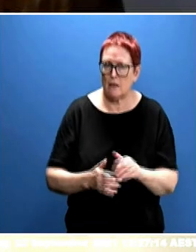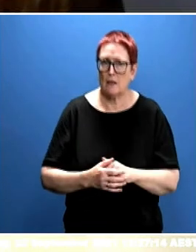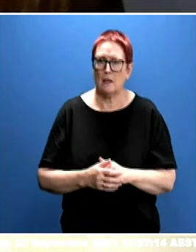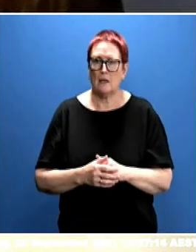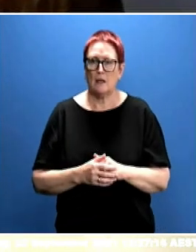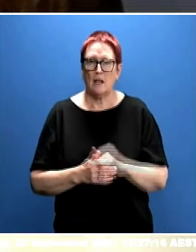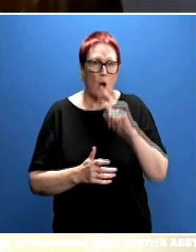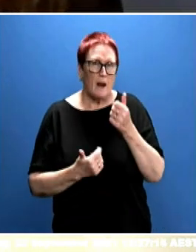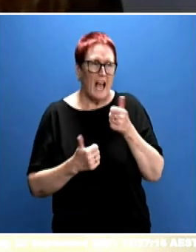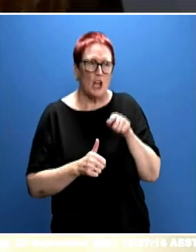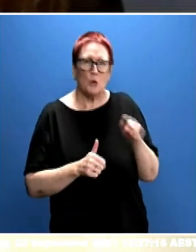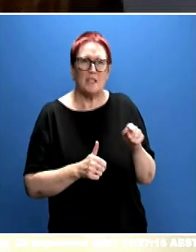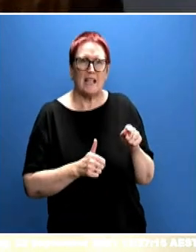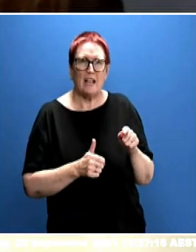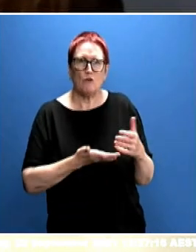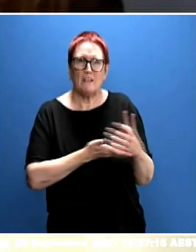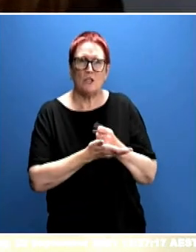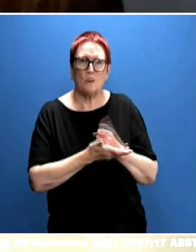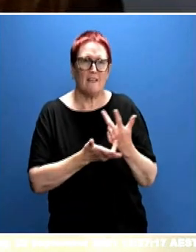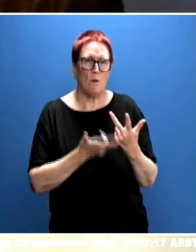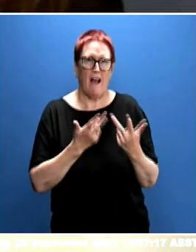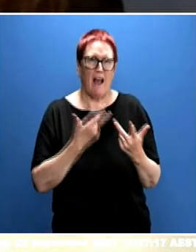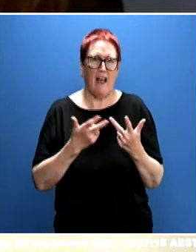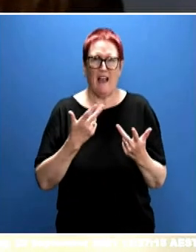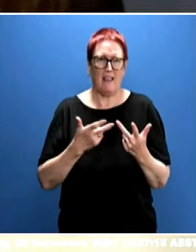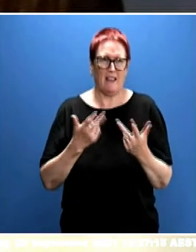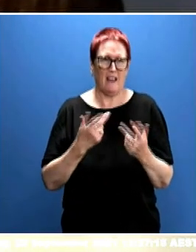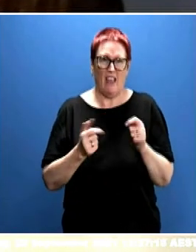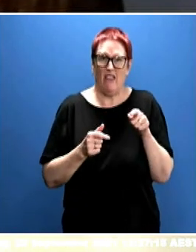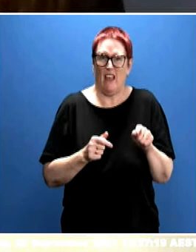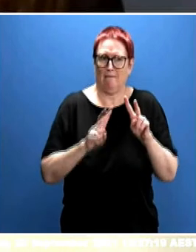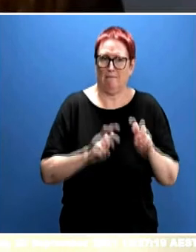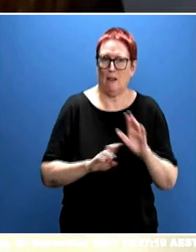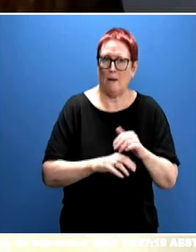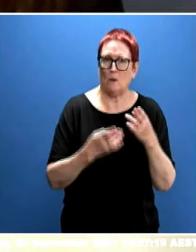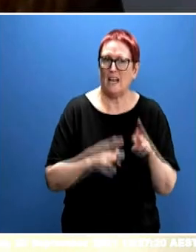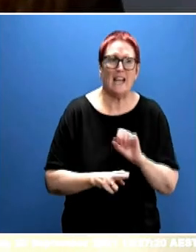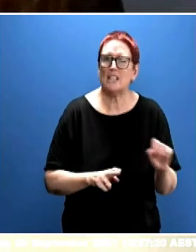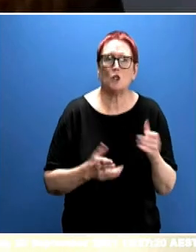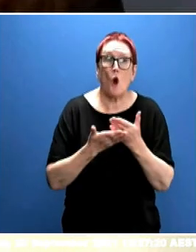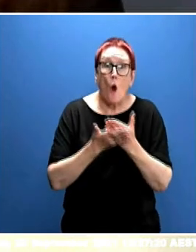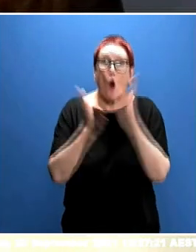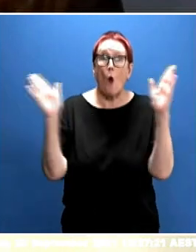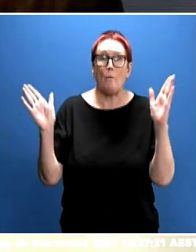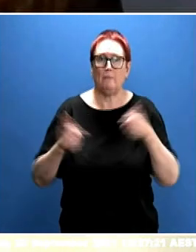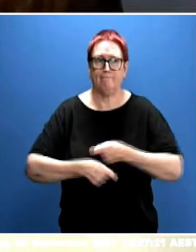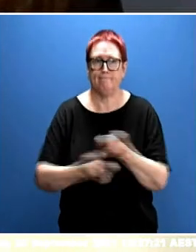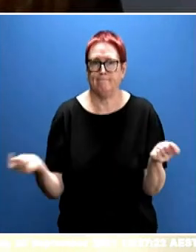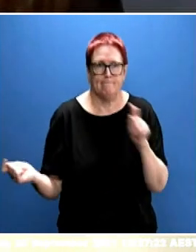can't use any of those materials for any other purpose other than preparing for the inquest, so it's not a public document, we don't have access to it.